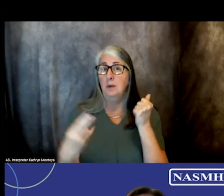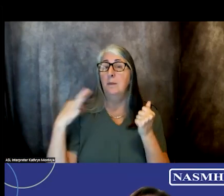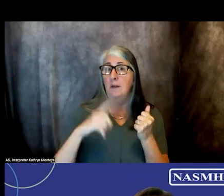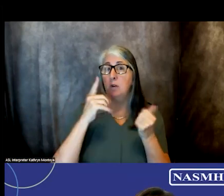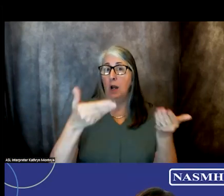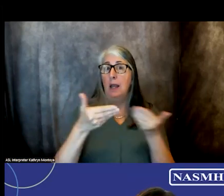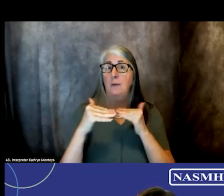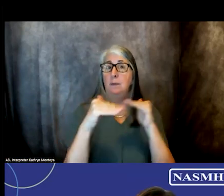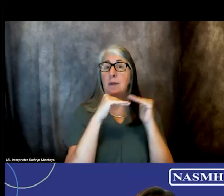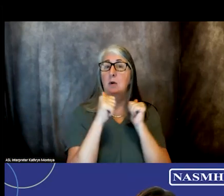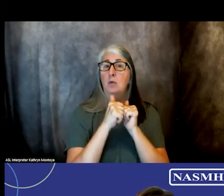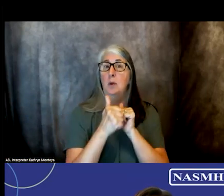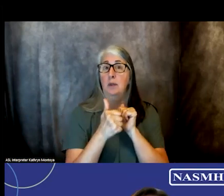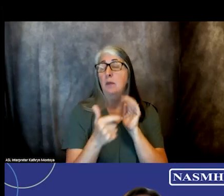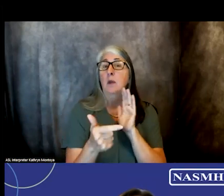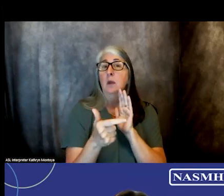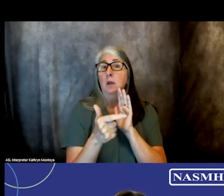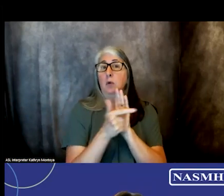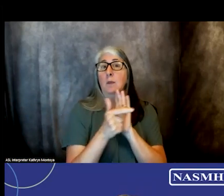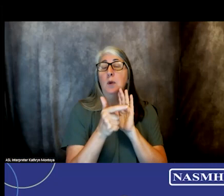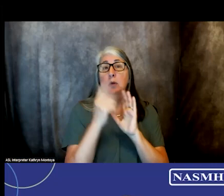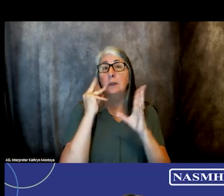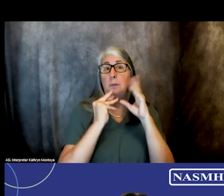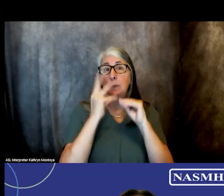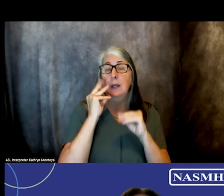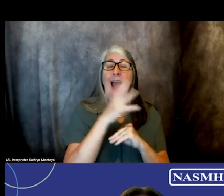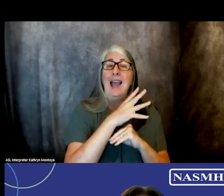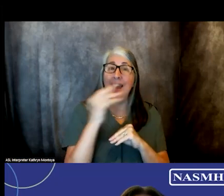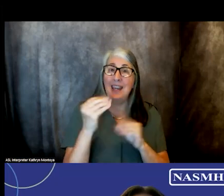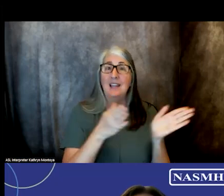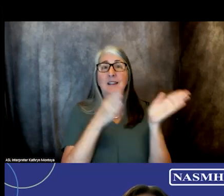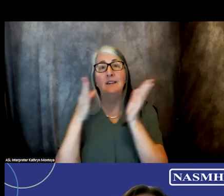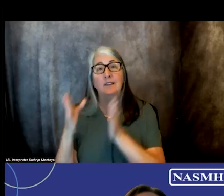CRIMINAL JUSTICE INVOLVEMENT AND THAT LIVED EXPERIENCE OF SMI AND